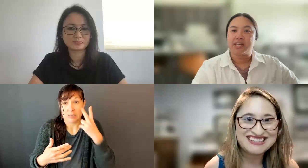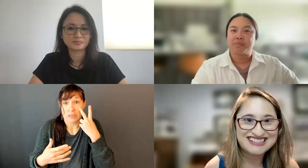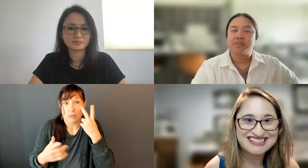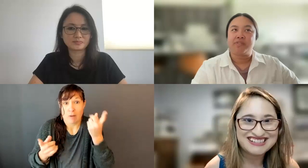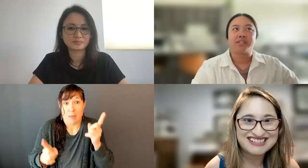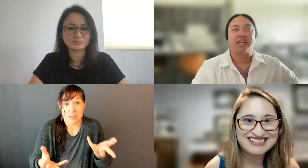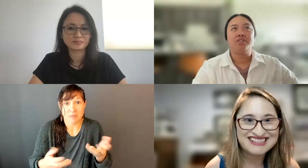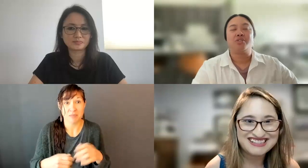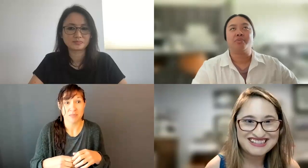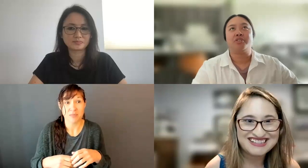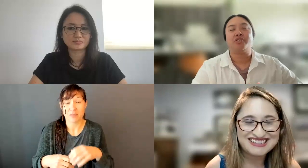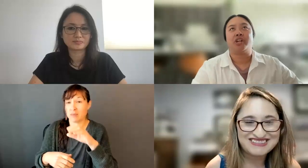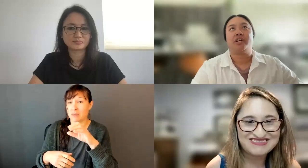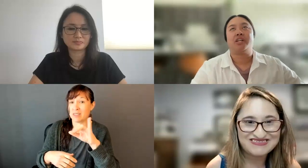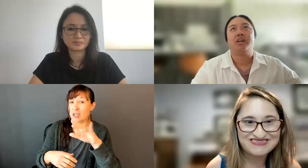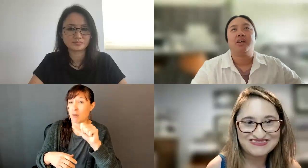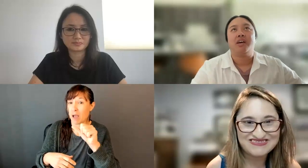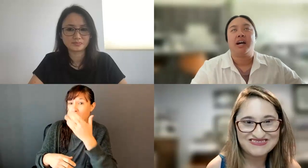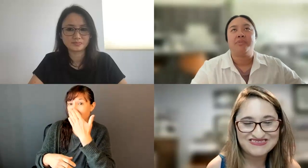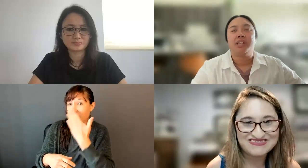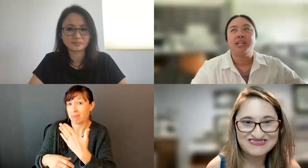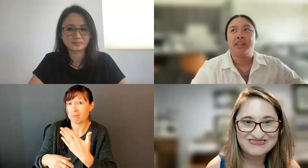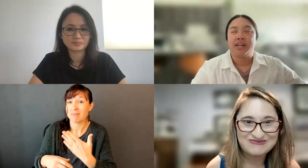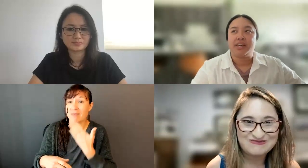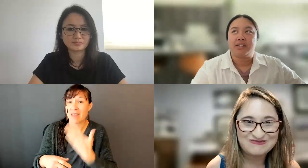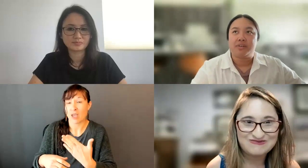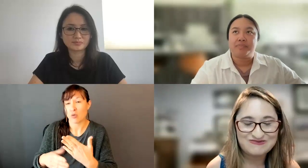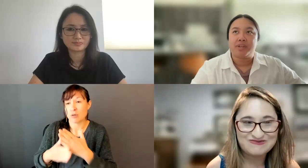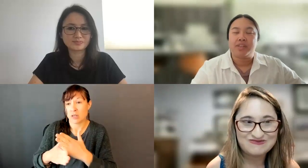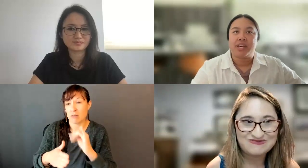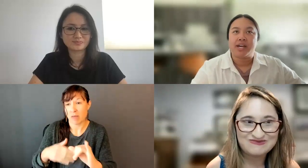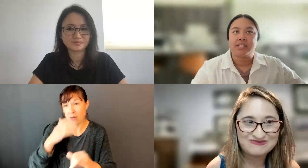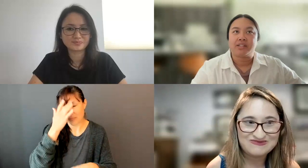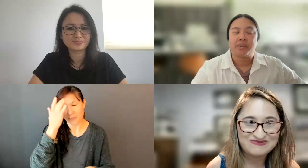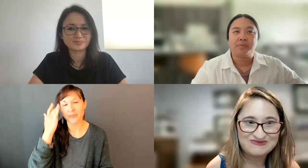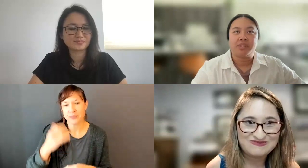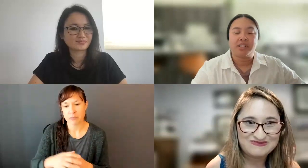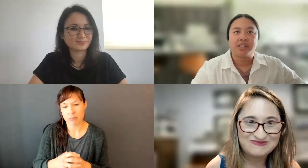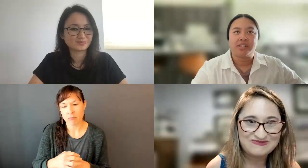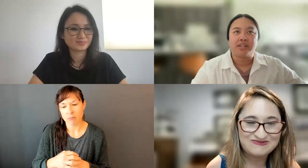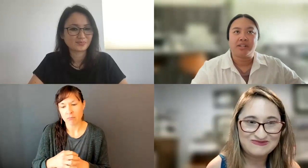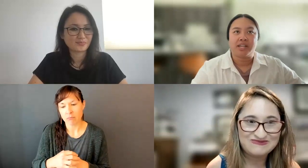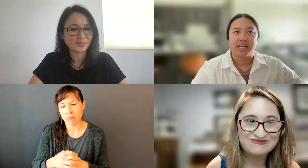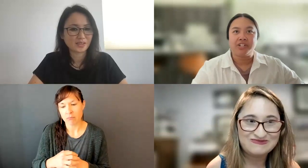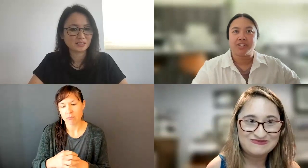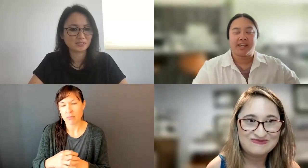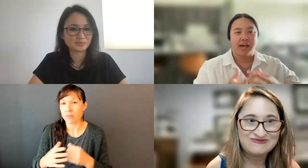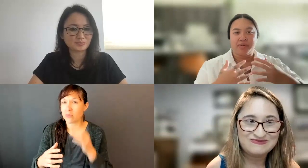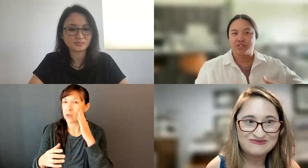That's perfect. Thank you so much for sharing. I really like that Paola, it kind of just happened to you,